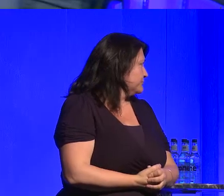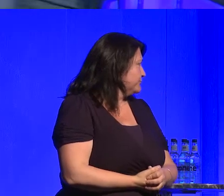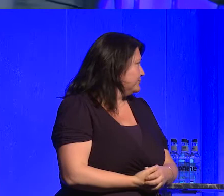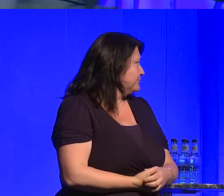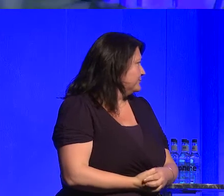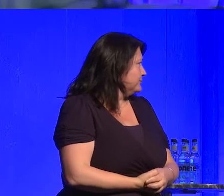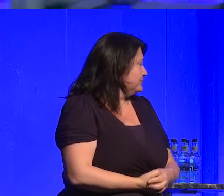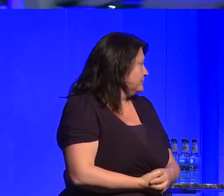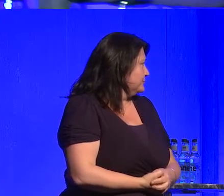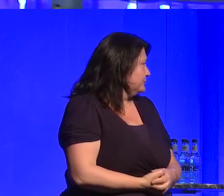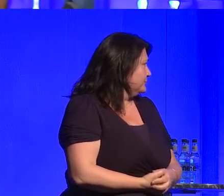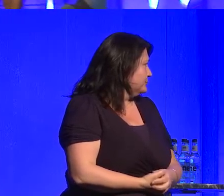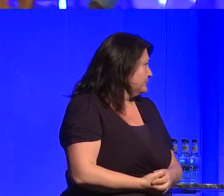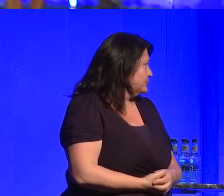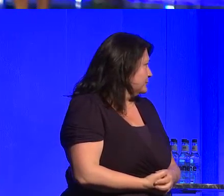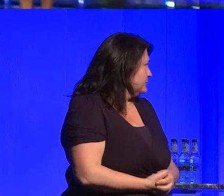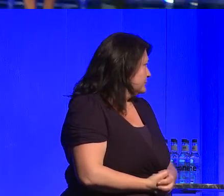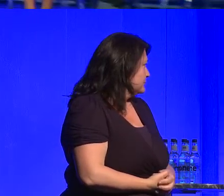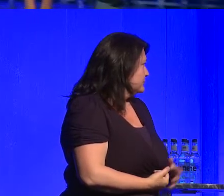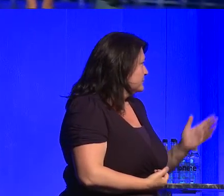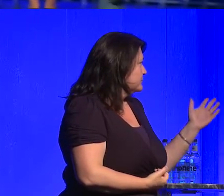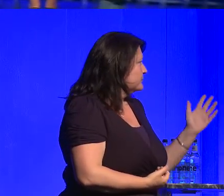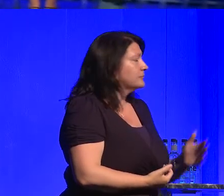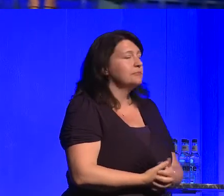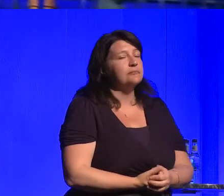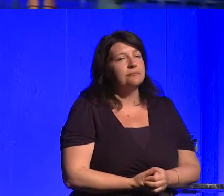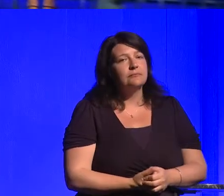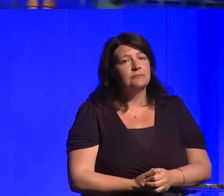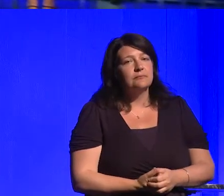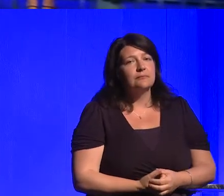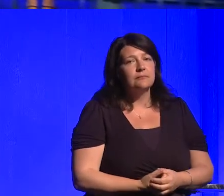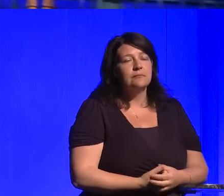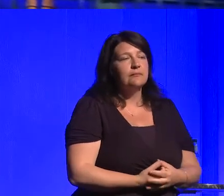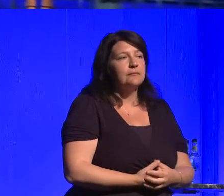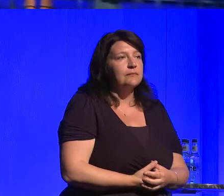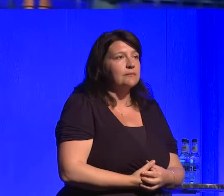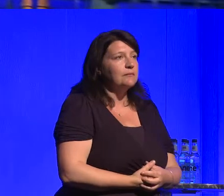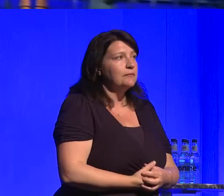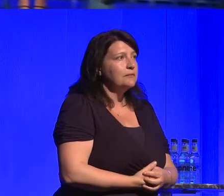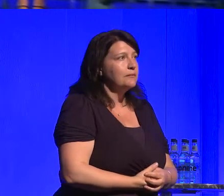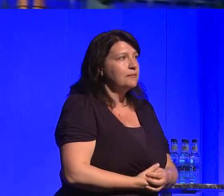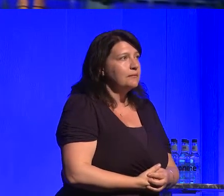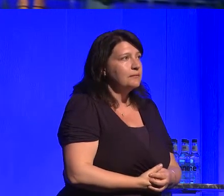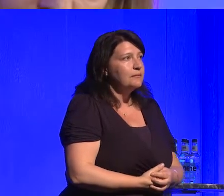Tony: Following on from the call to action -- we are supposed to be outlining this future,